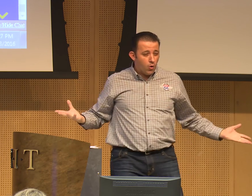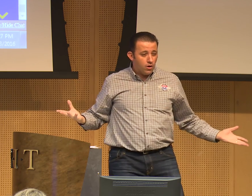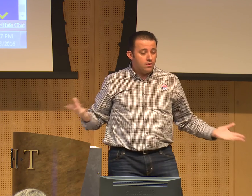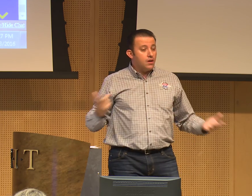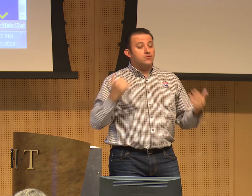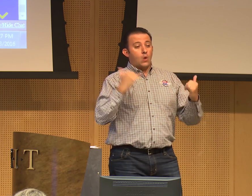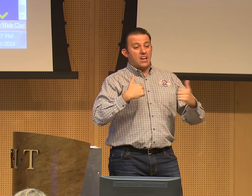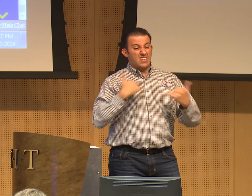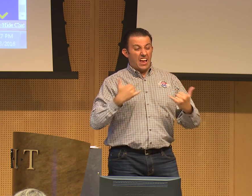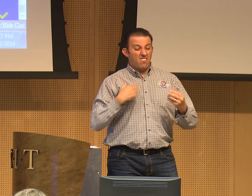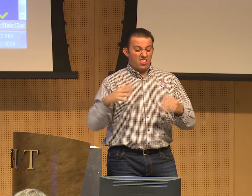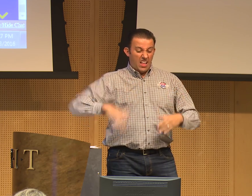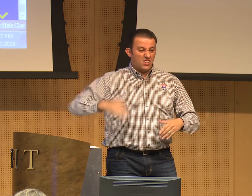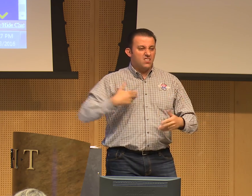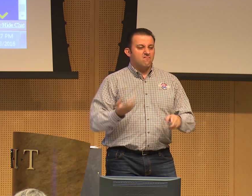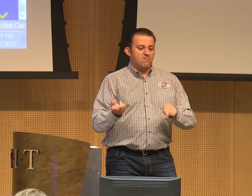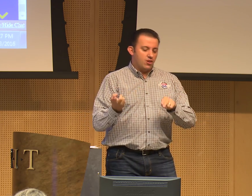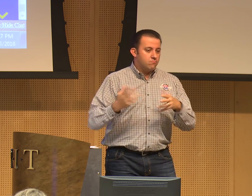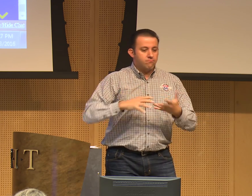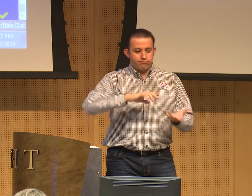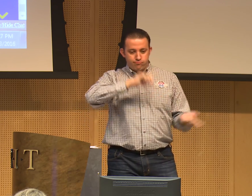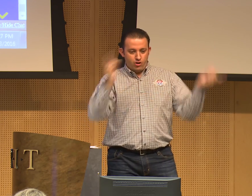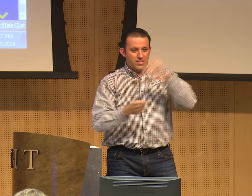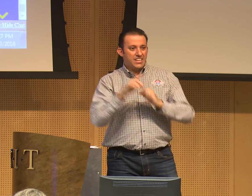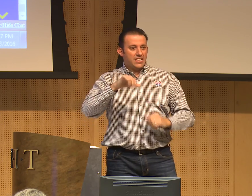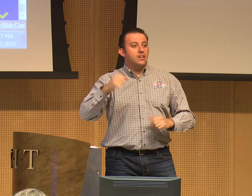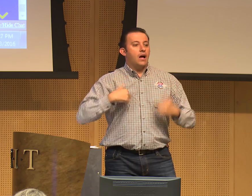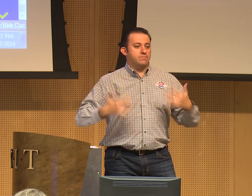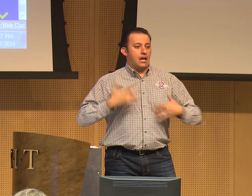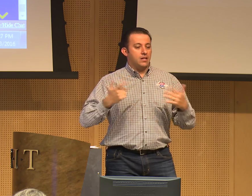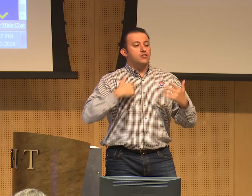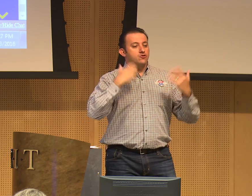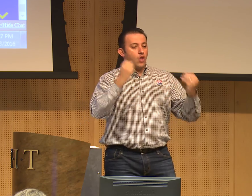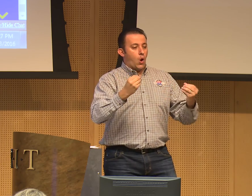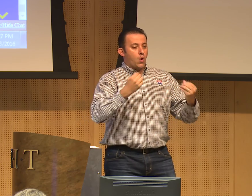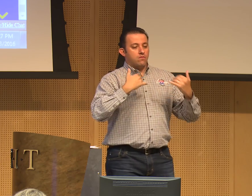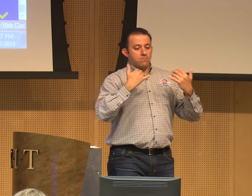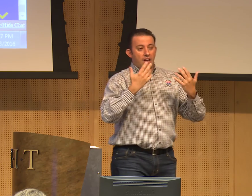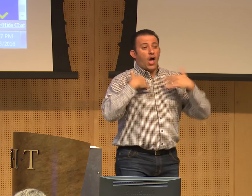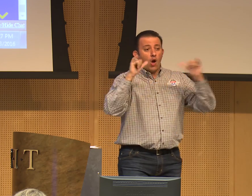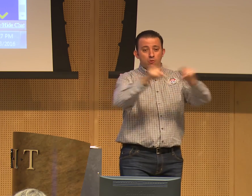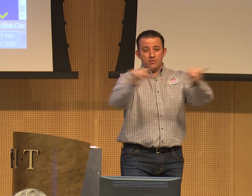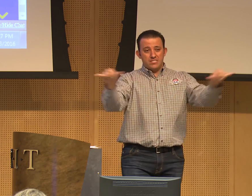You continue to have this conversation, right? When you get a "no" that turns into a "yes,"